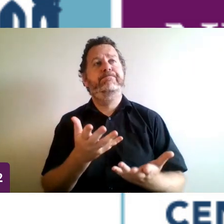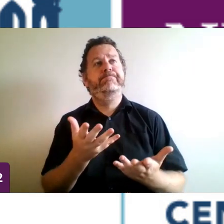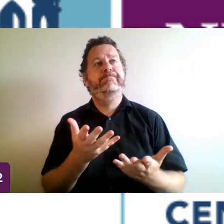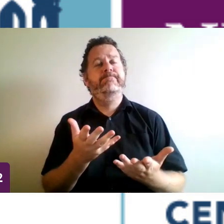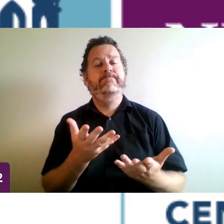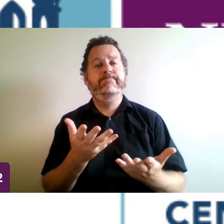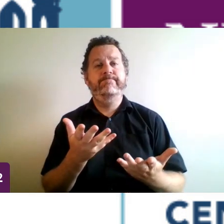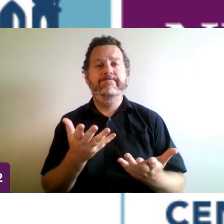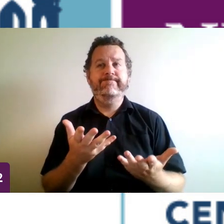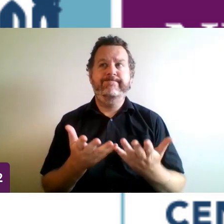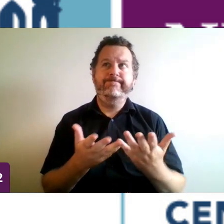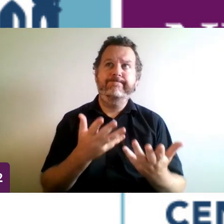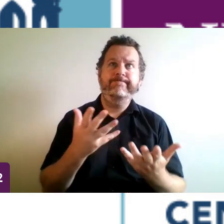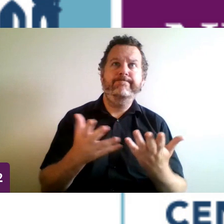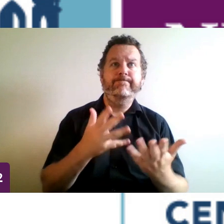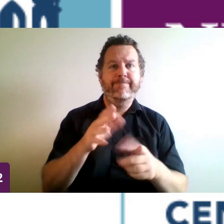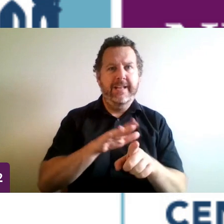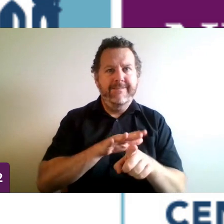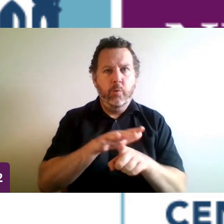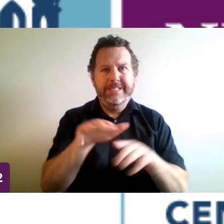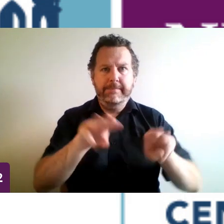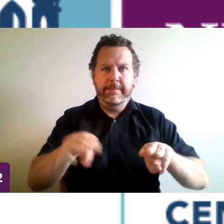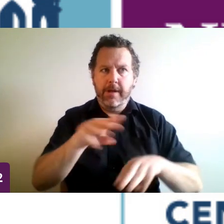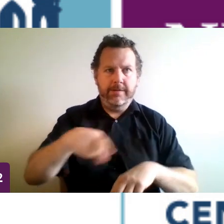, influencing mindsets and social engagements. And some brief examples